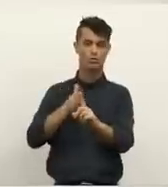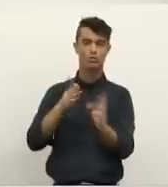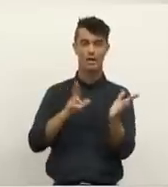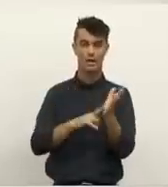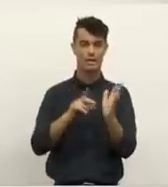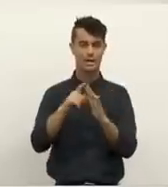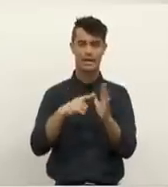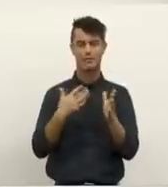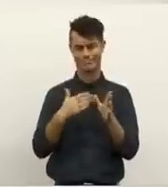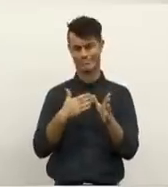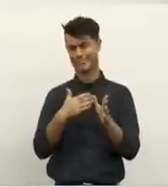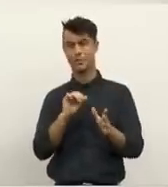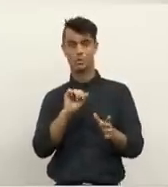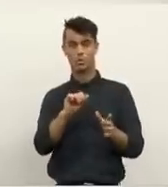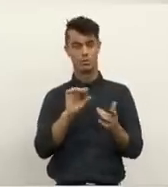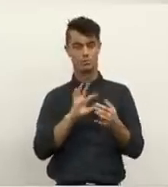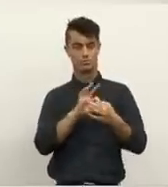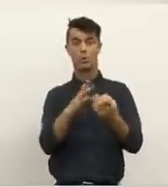or directly to NDIA, who were you working with.